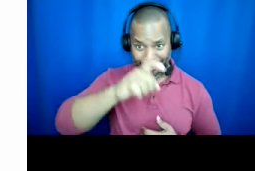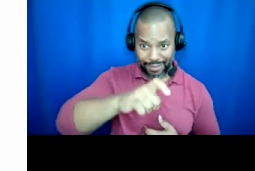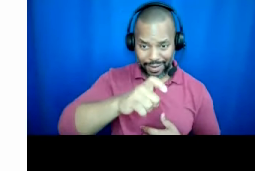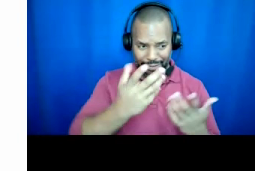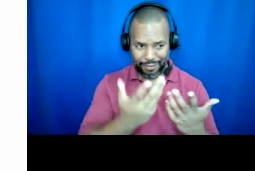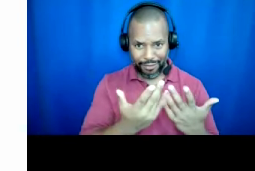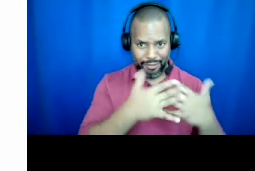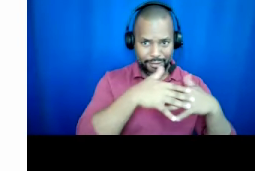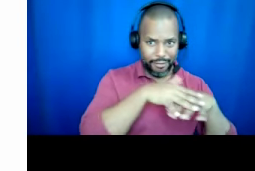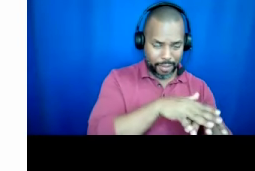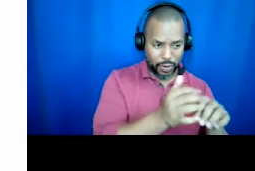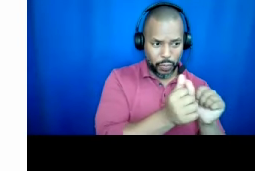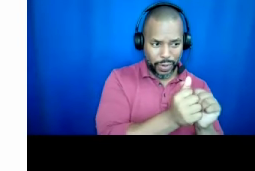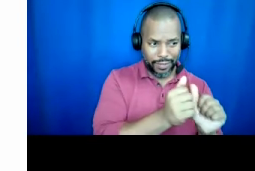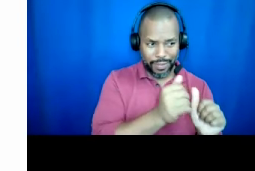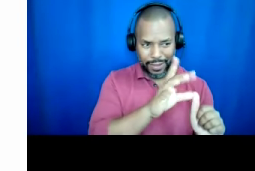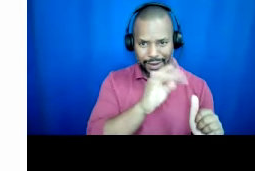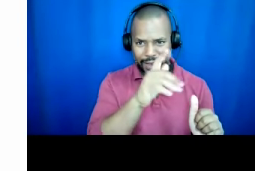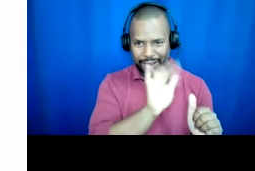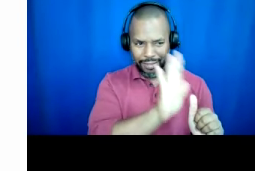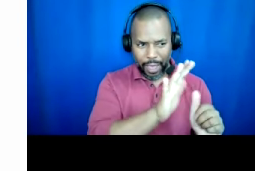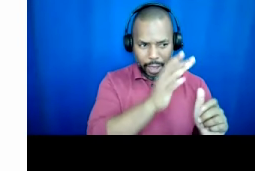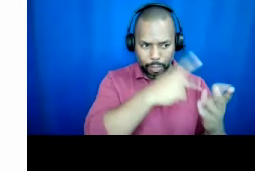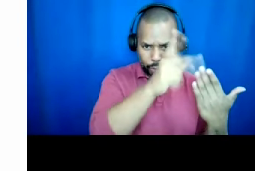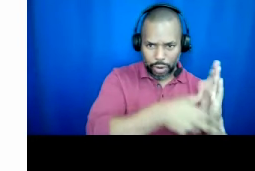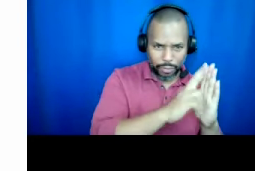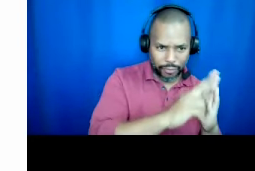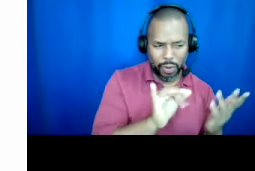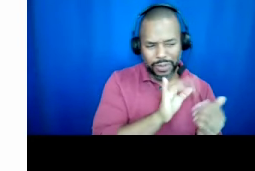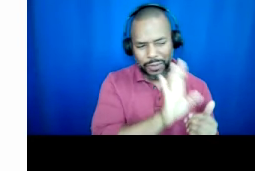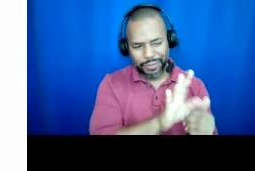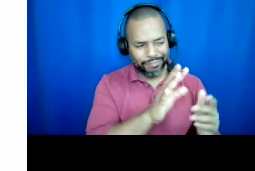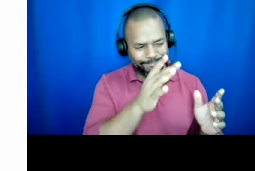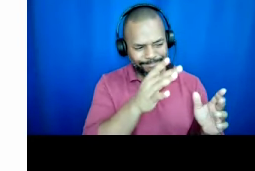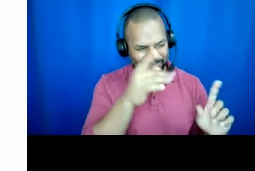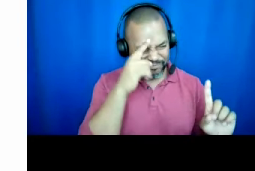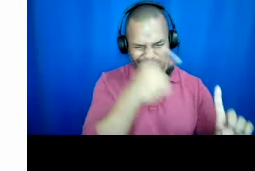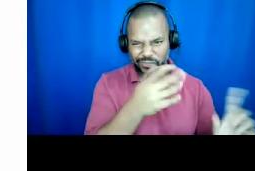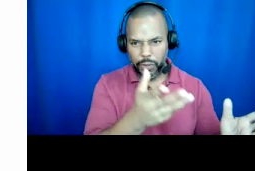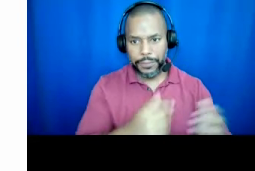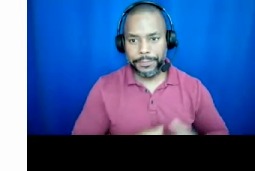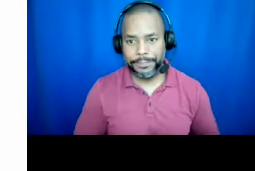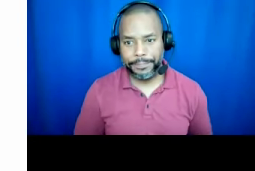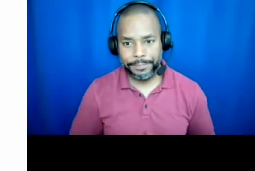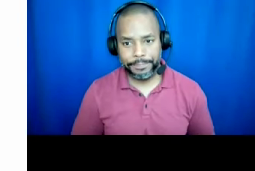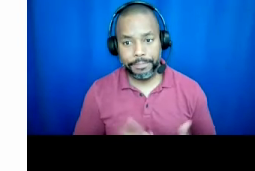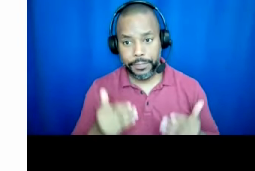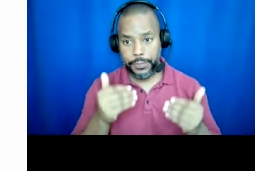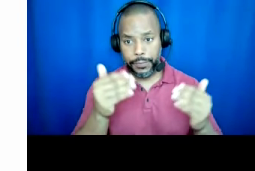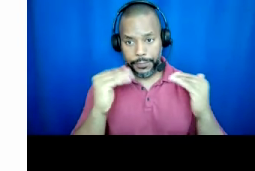in the data of the program review, as well as the narrative of the program review? Go ahead.